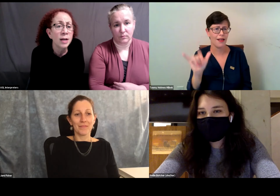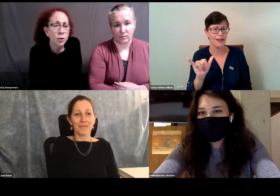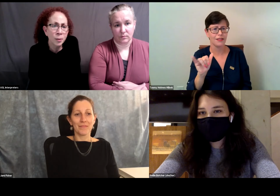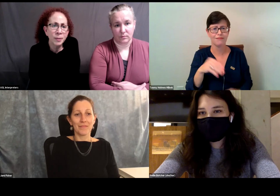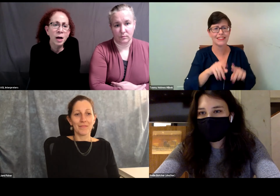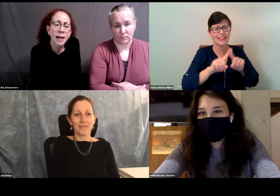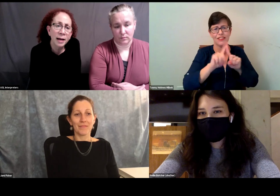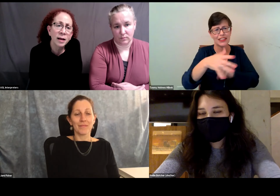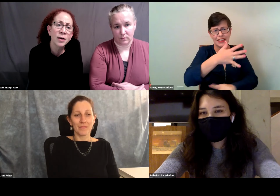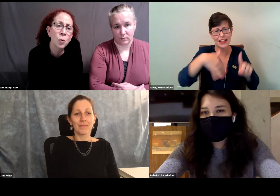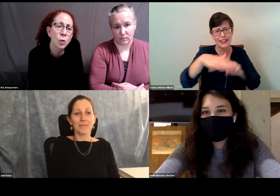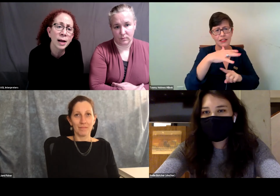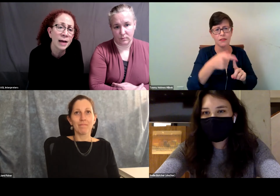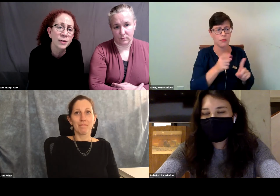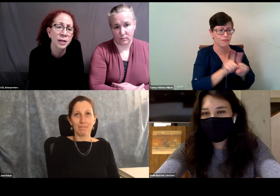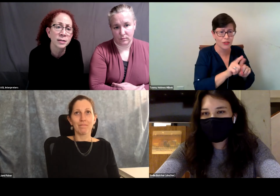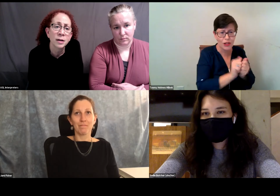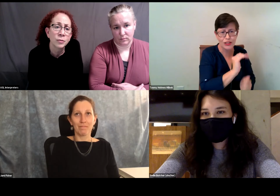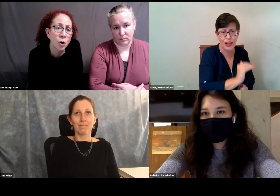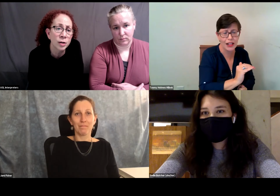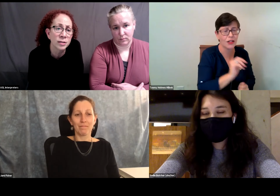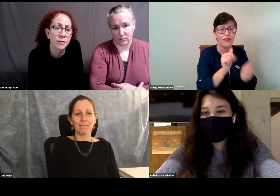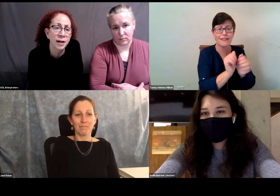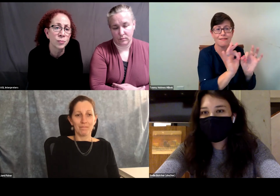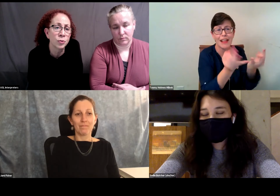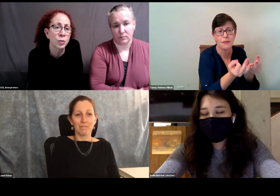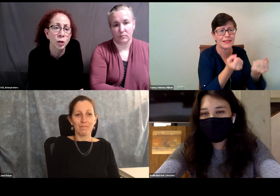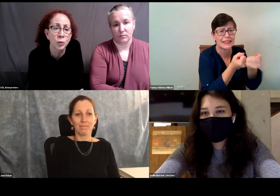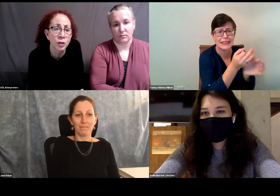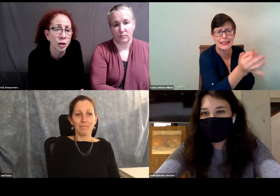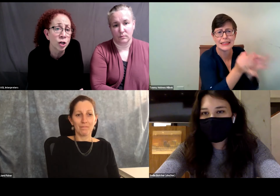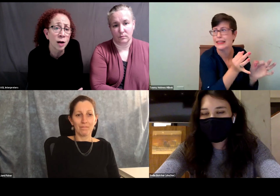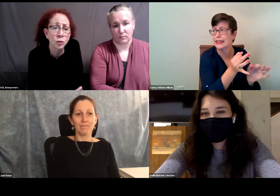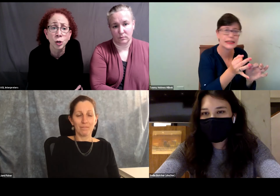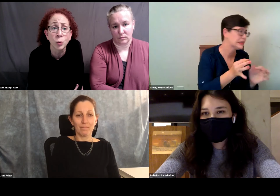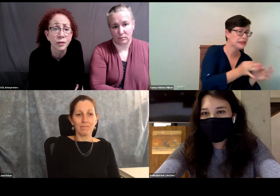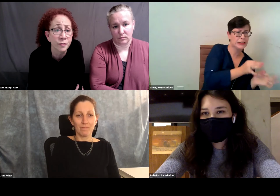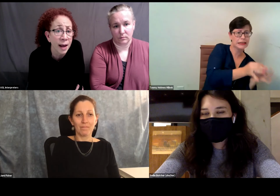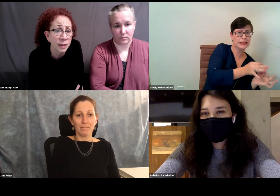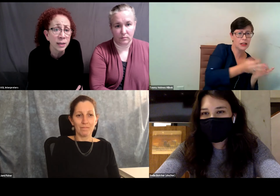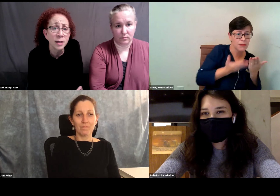You can become an ally or an advocate regardless of that community working with a young child working with the family.